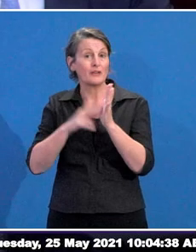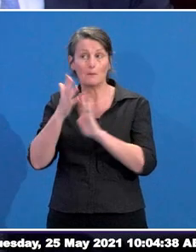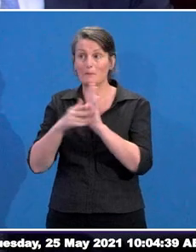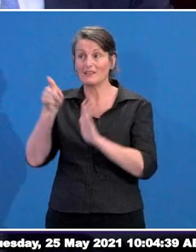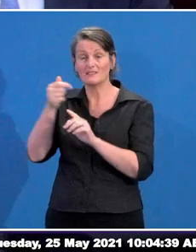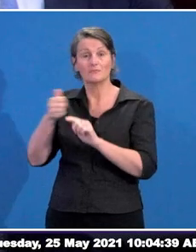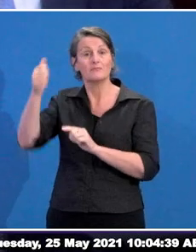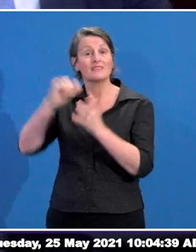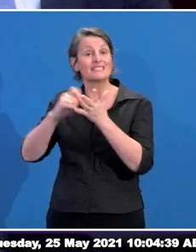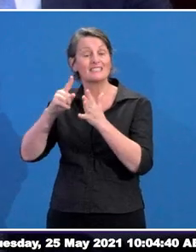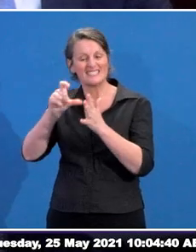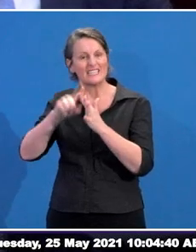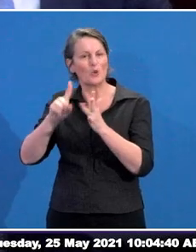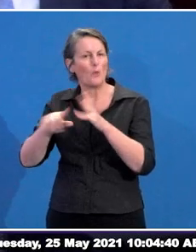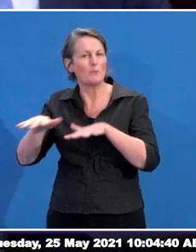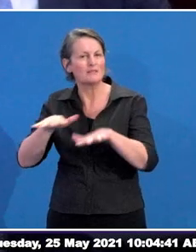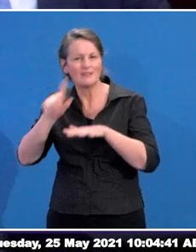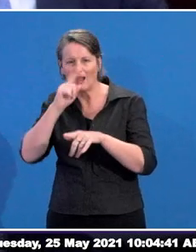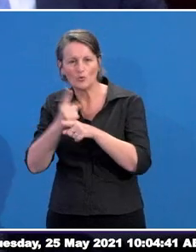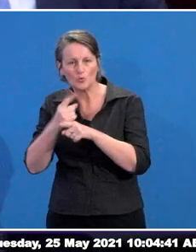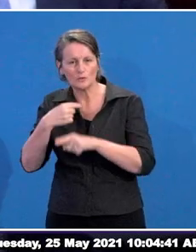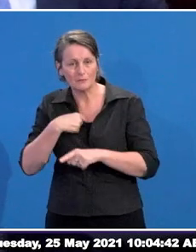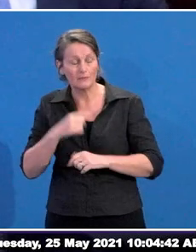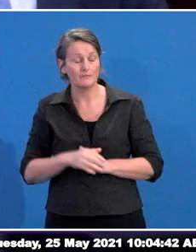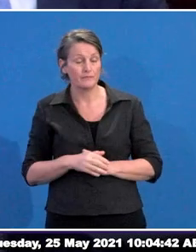Did you ever meet him in person? I did, yeah.